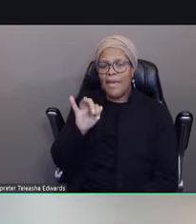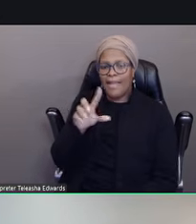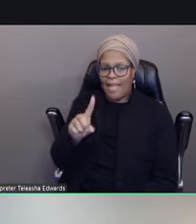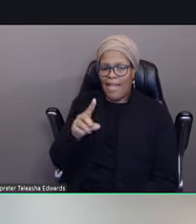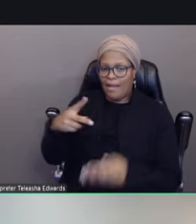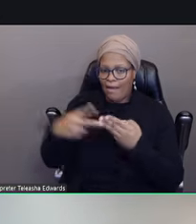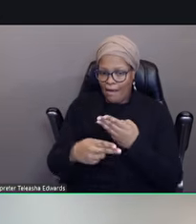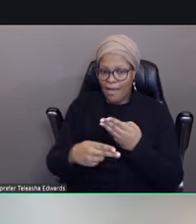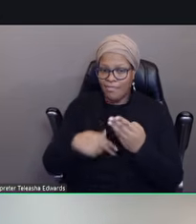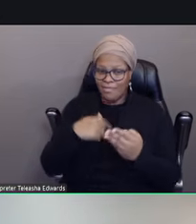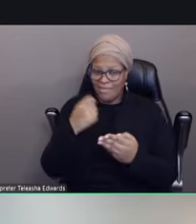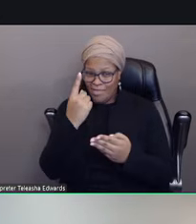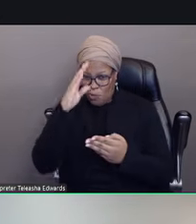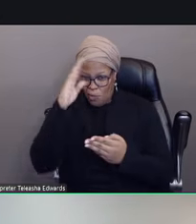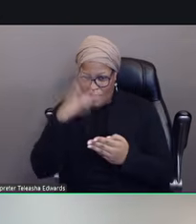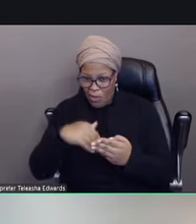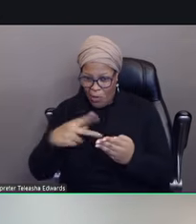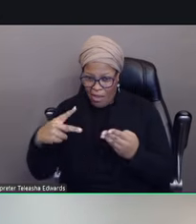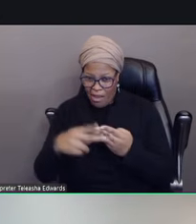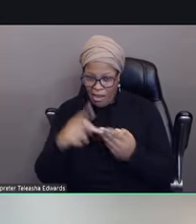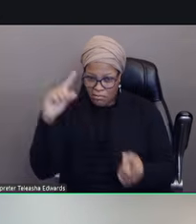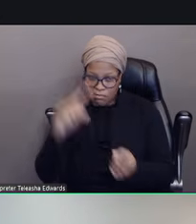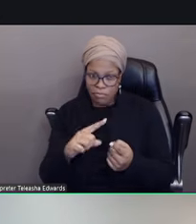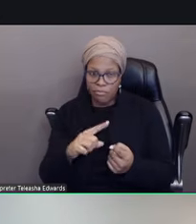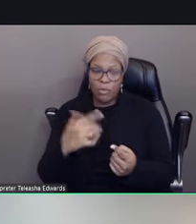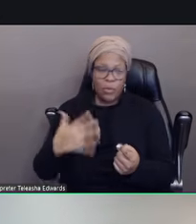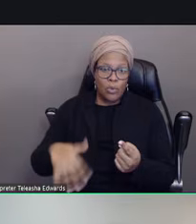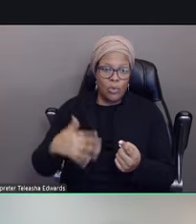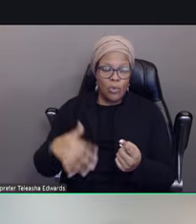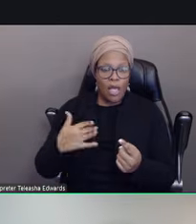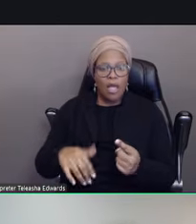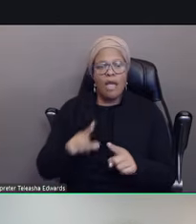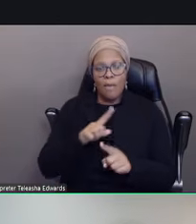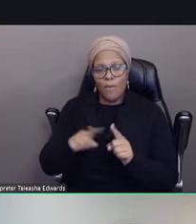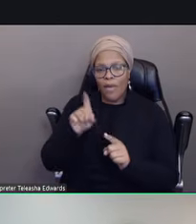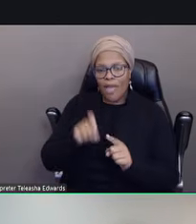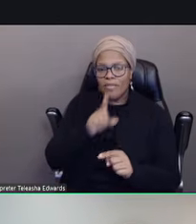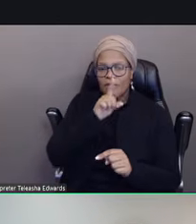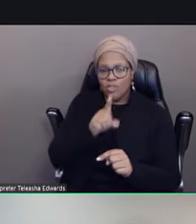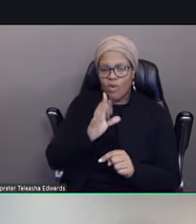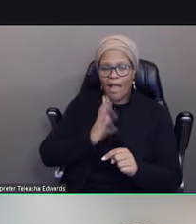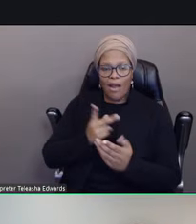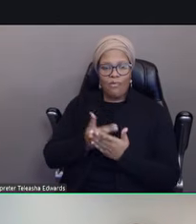are significant. Um we also have to make sure that our projects have measurable outcomes and